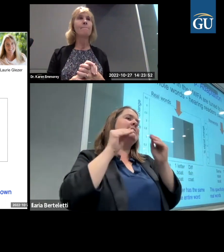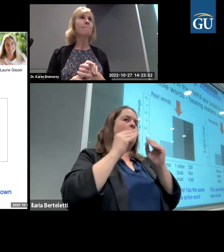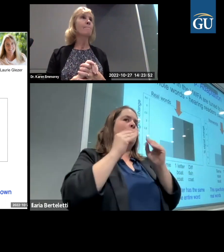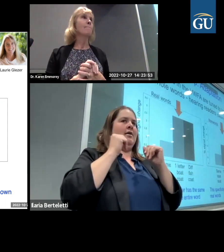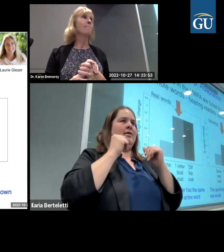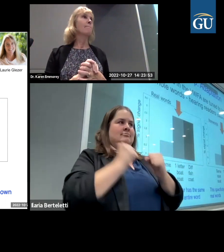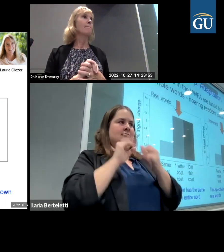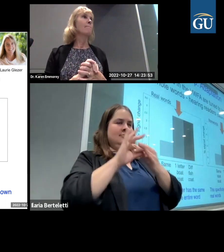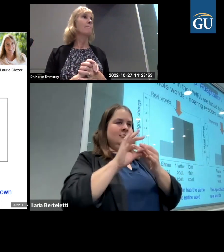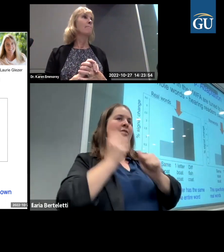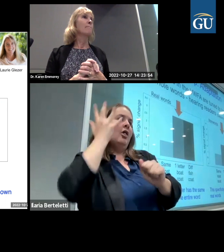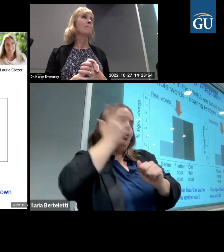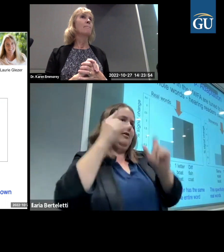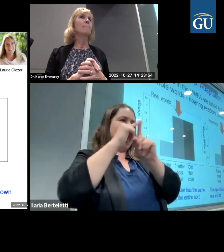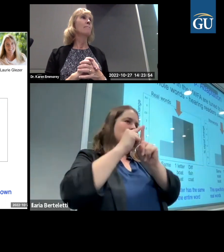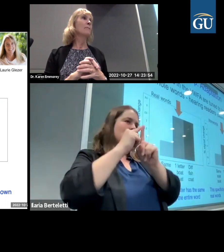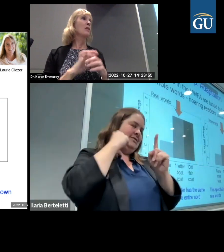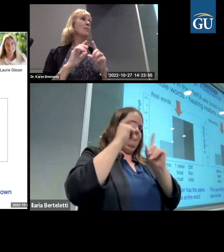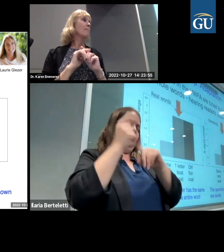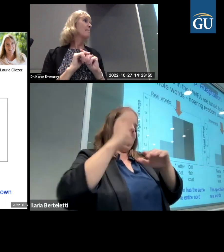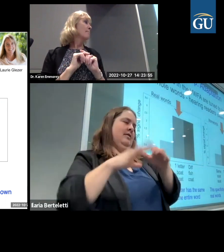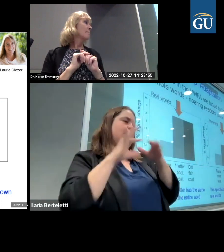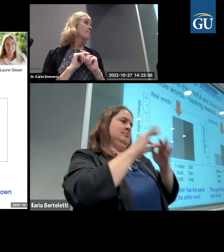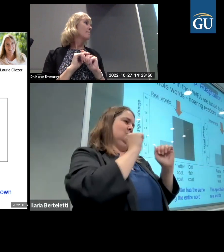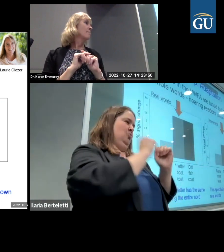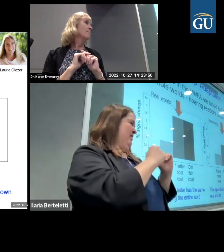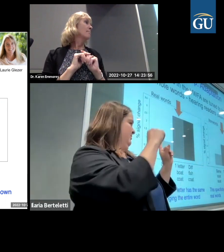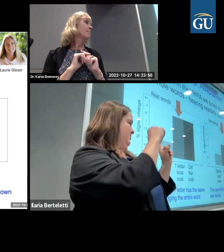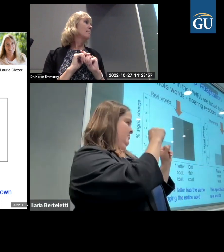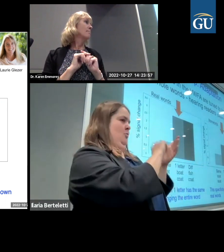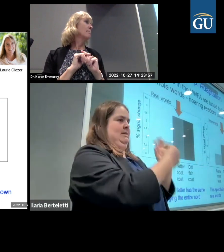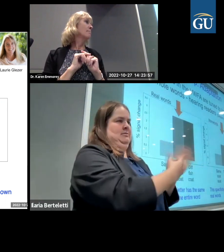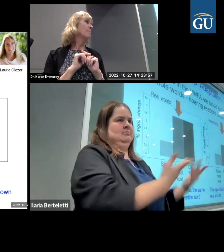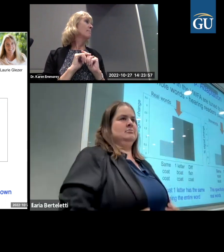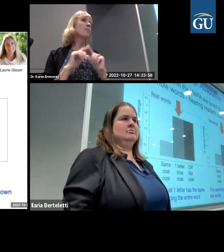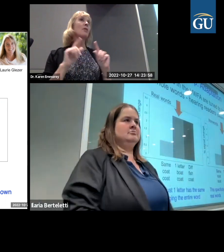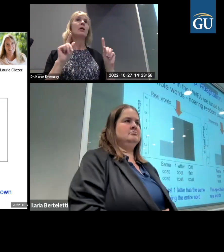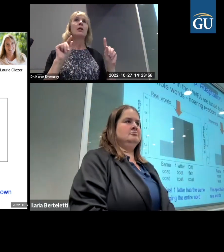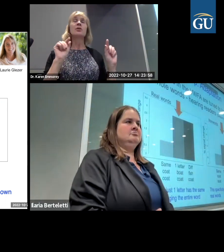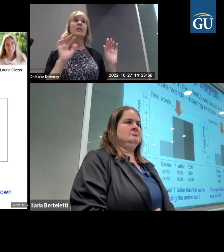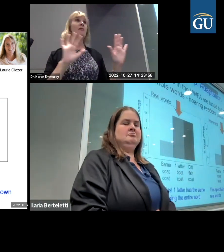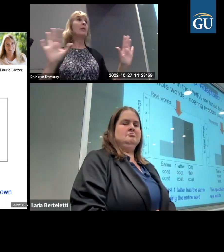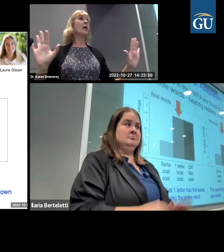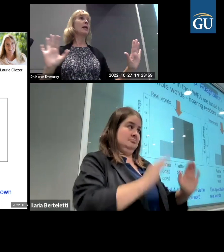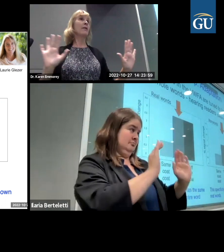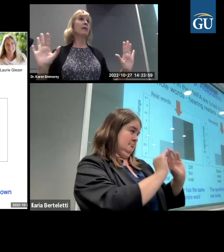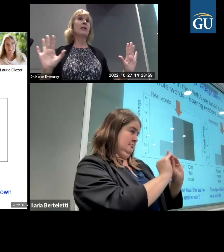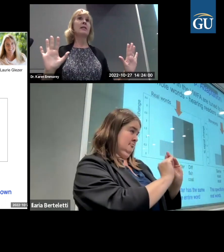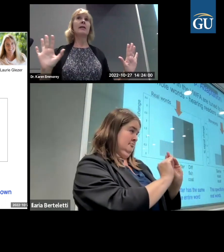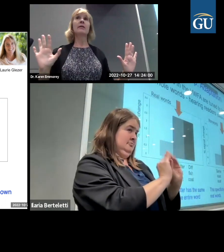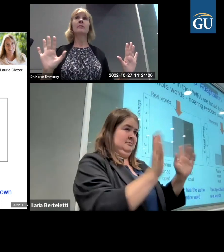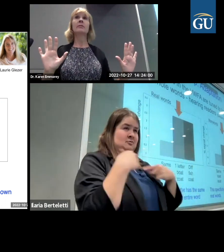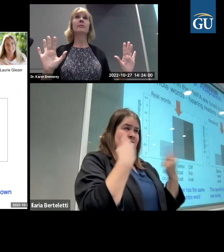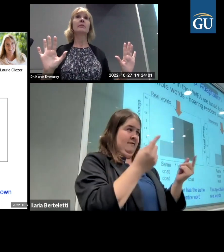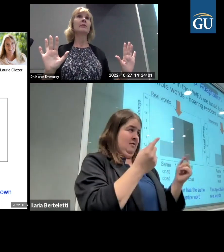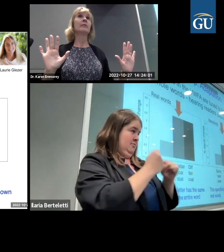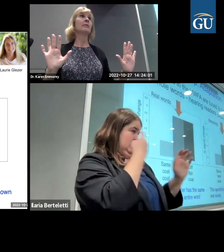I see, nods in the audience. That's great. Alright, So here's what we did. We again had our skilled deaf readers can generally